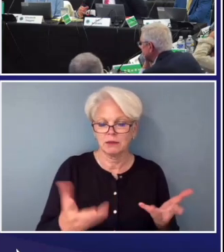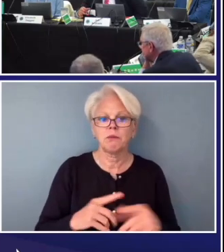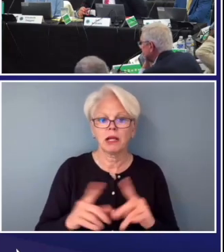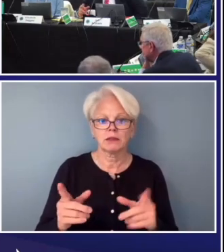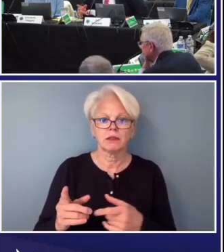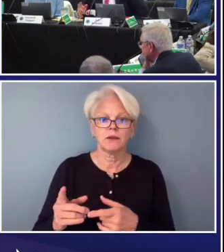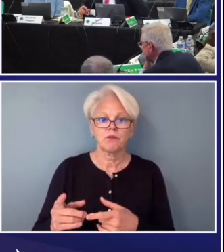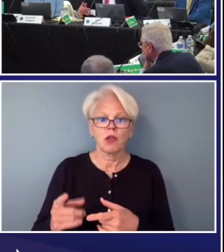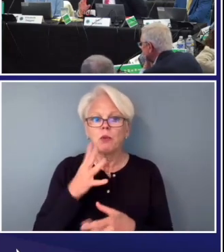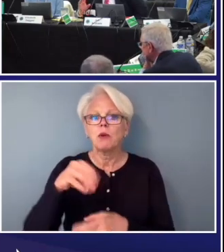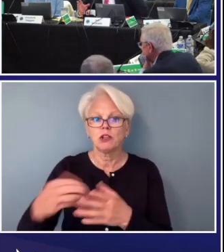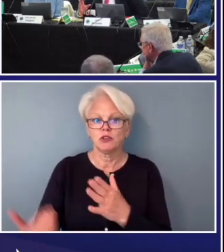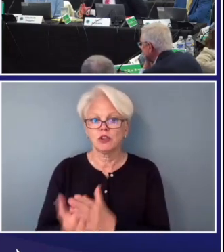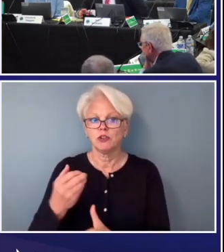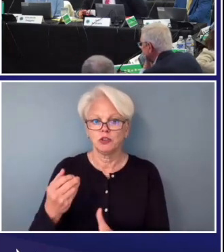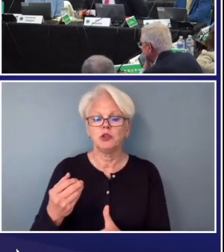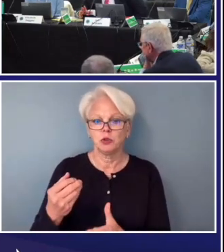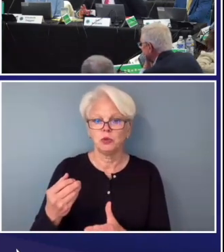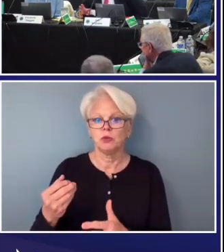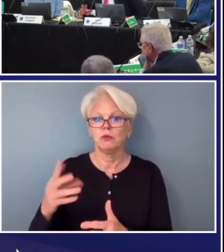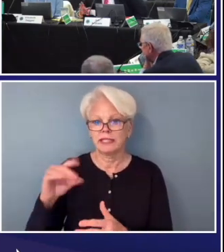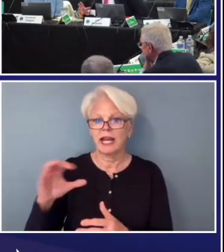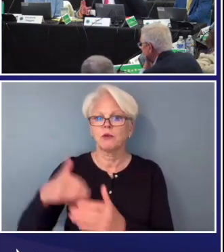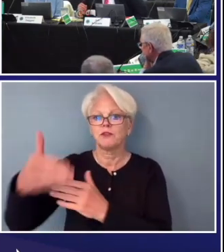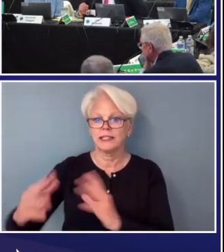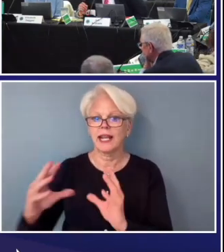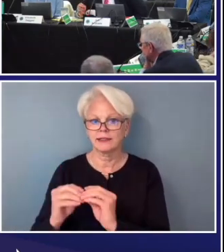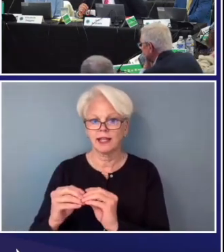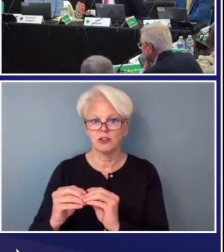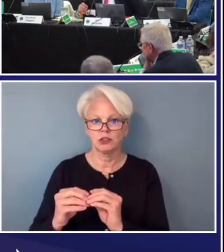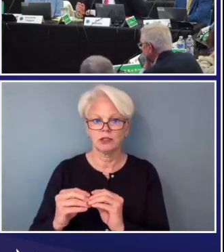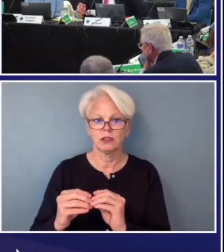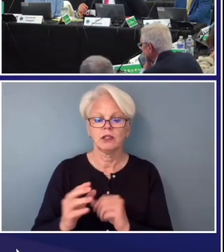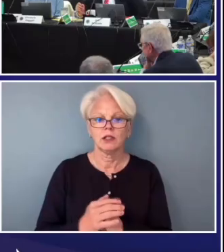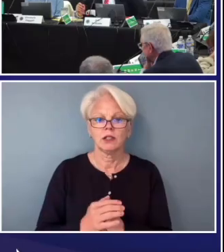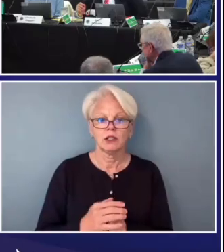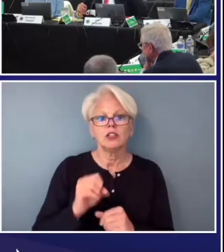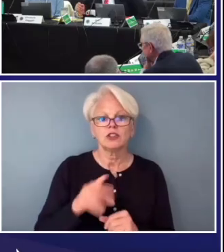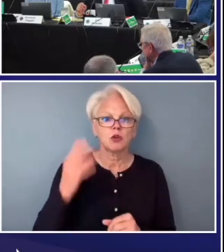base document, but it is what it is there. And just so you know, from a, from a pen and ink change,